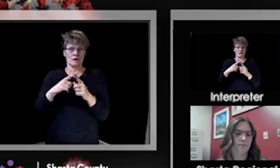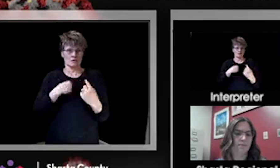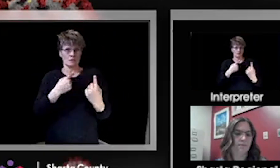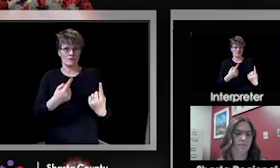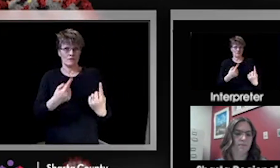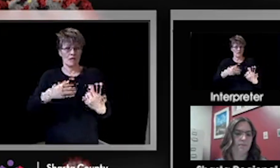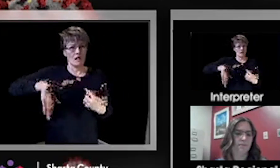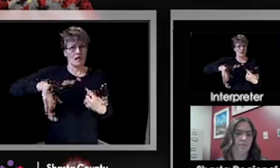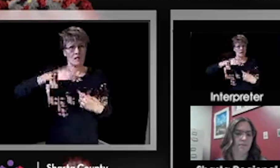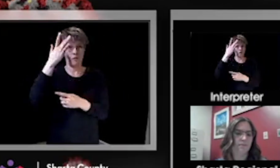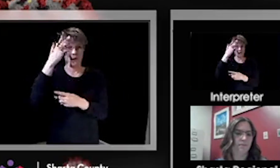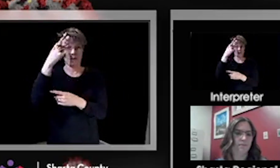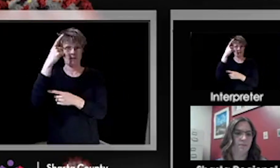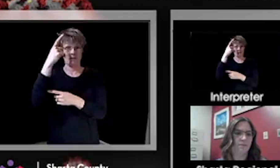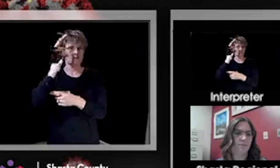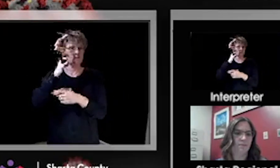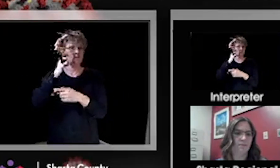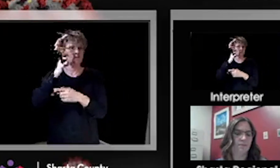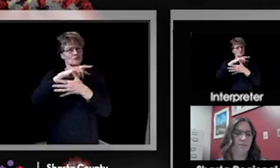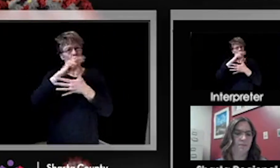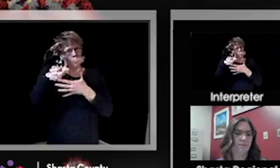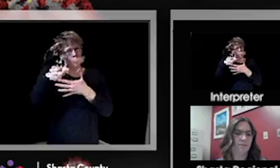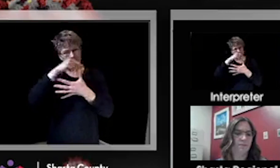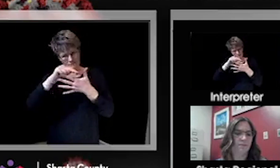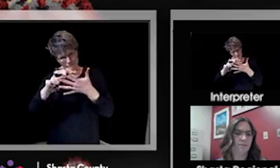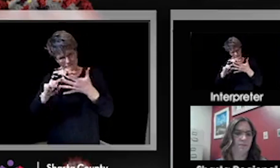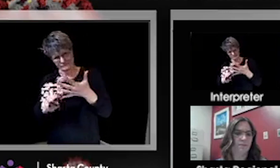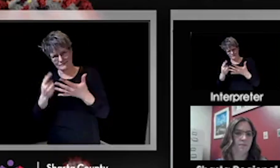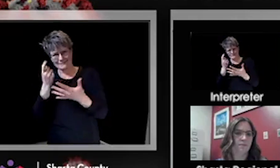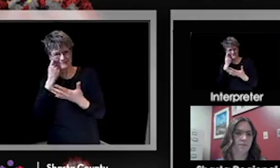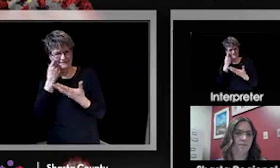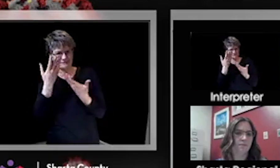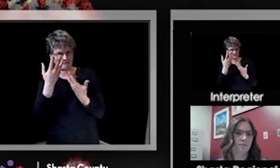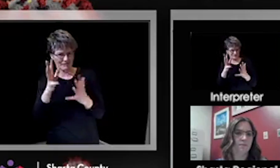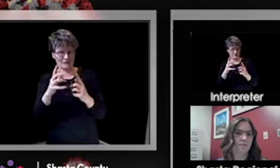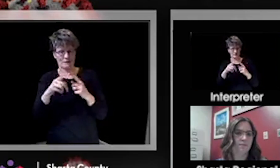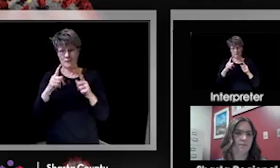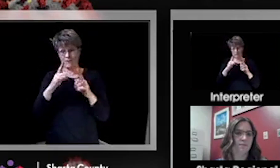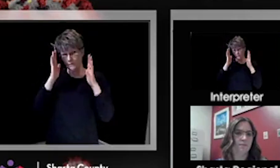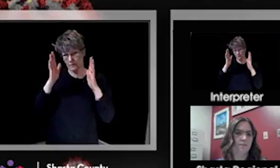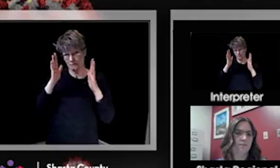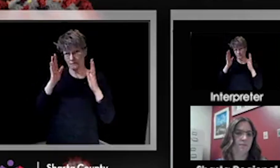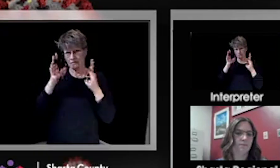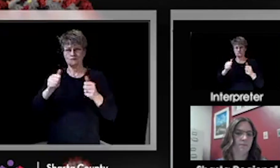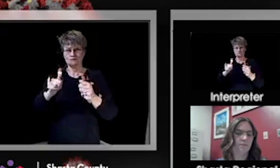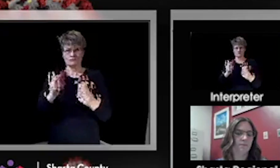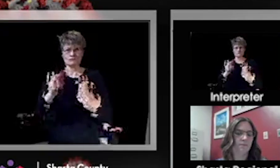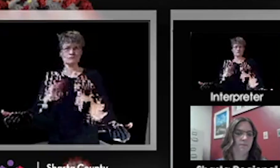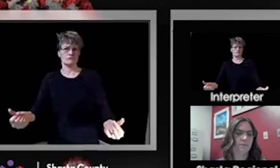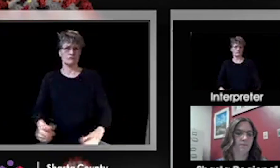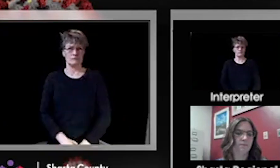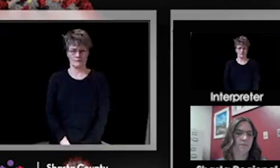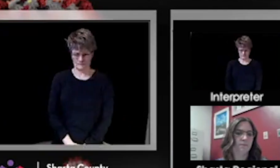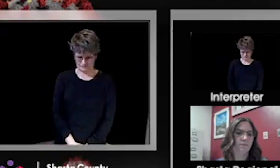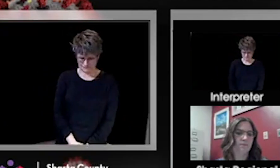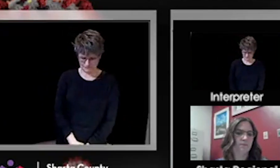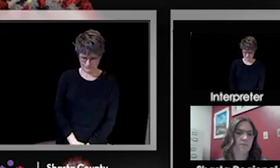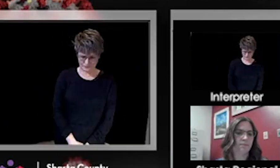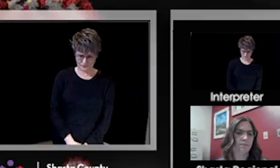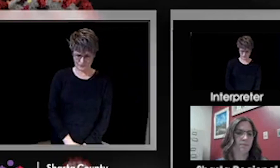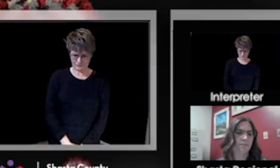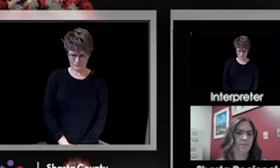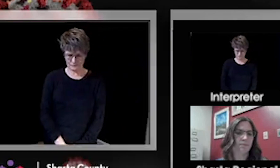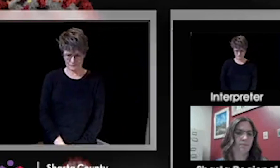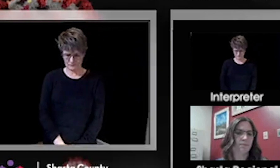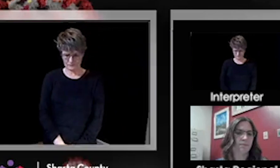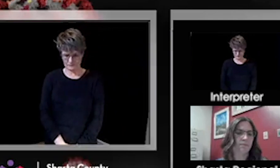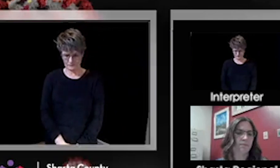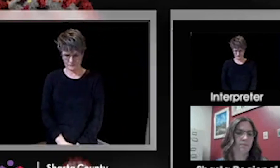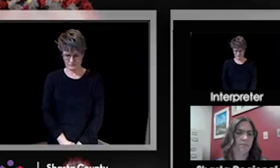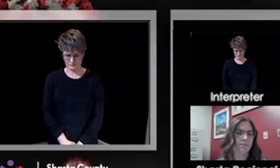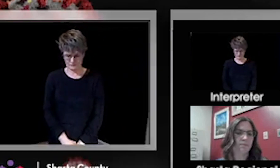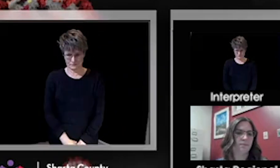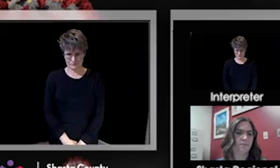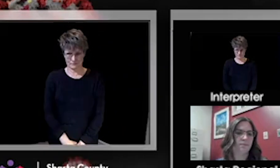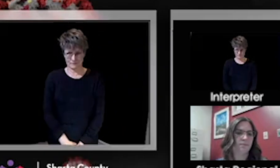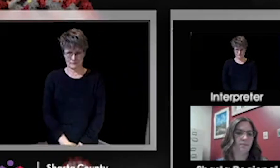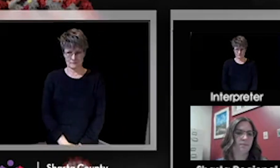attention to it. This is Donnell. I’d like to add we have